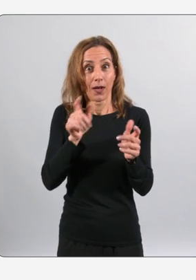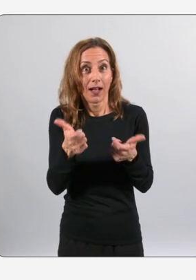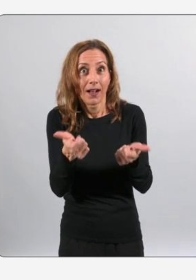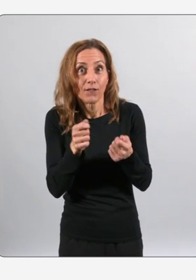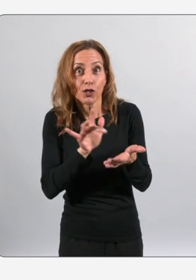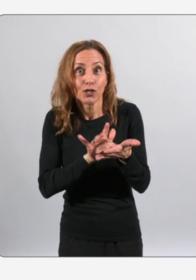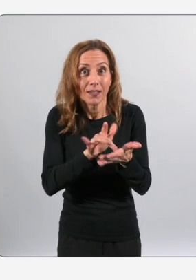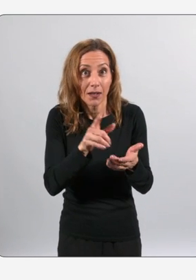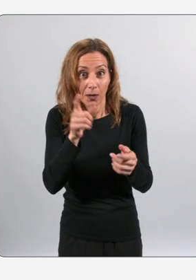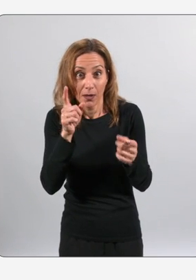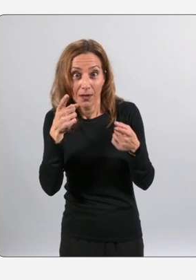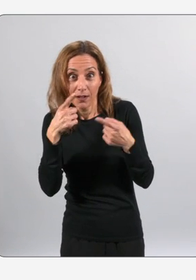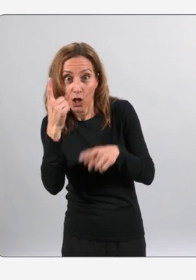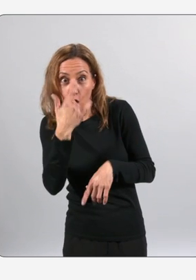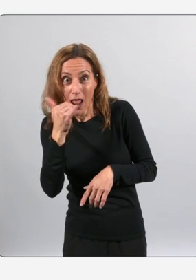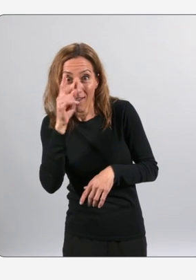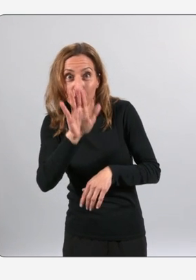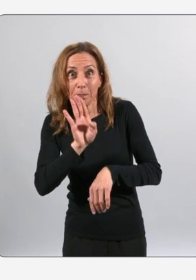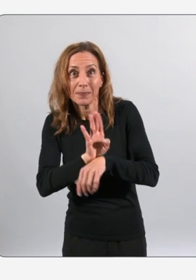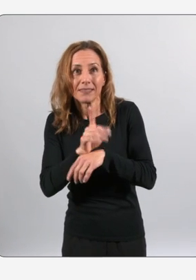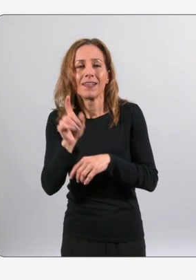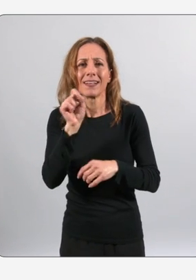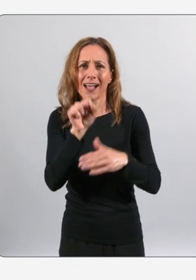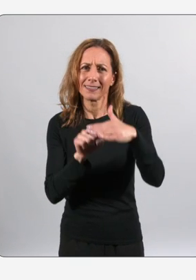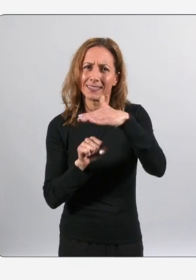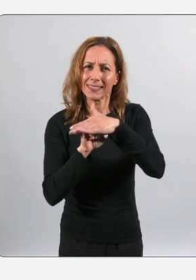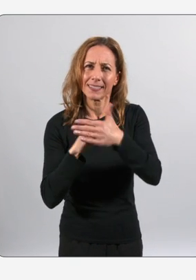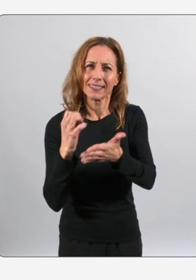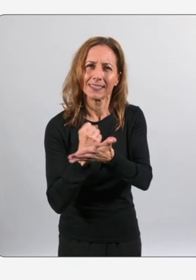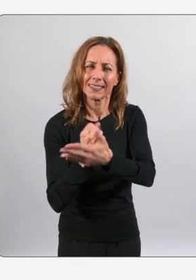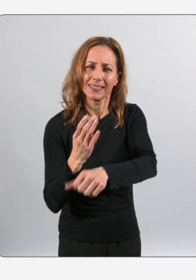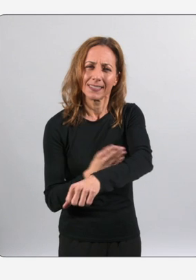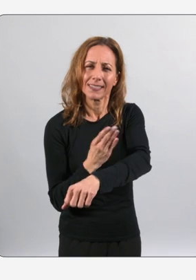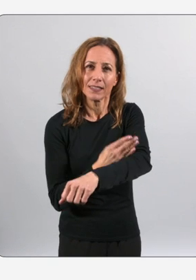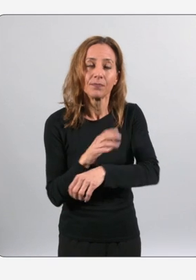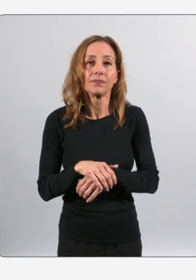it can optimize for it. And please refer to Google Analytics 4.